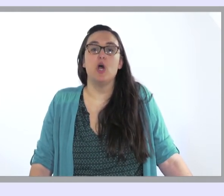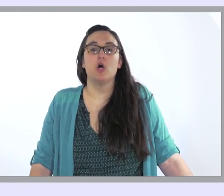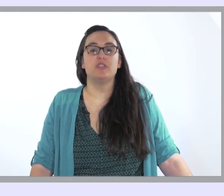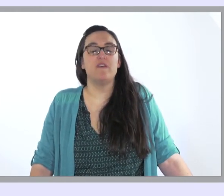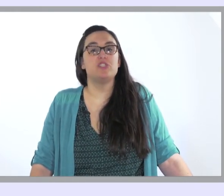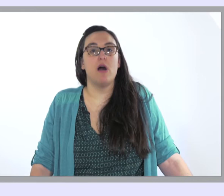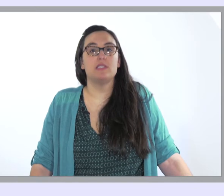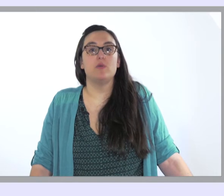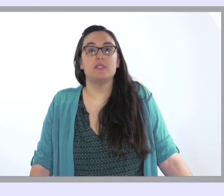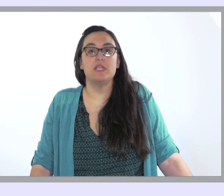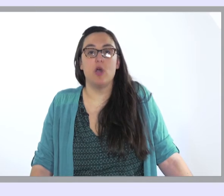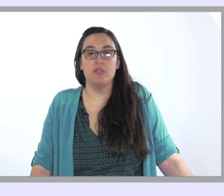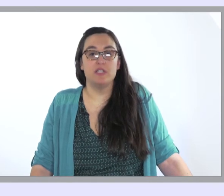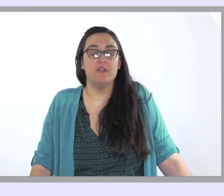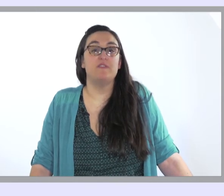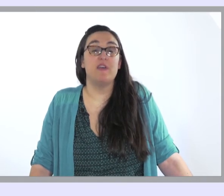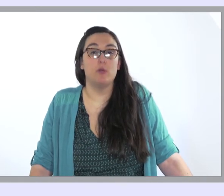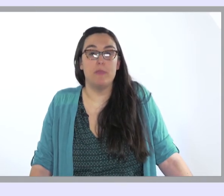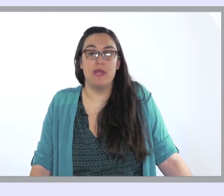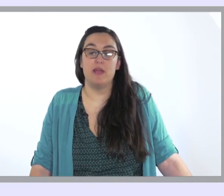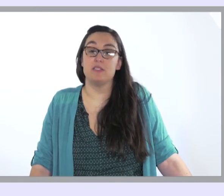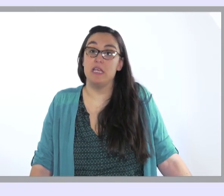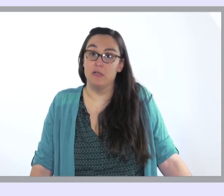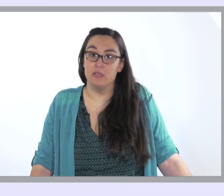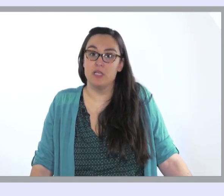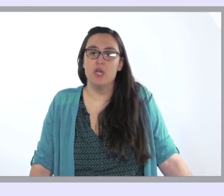on the deaf child linguistic communicative development and skills.